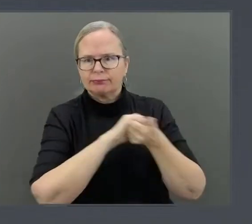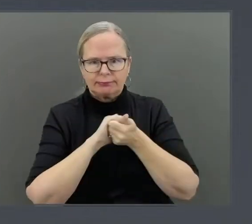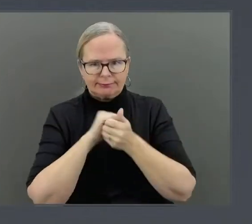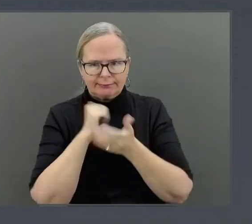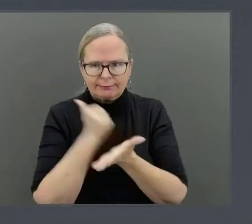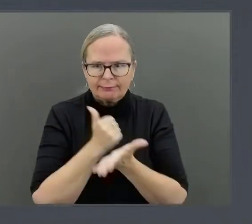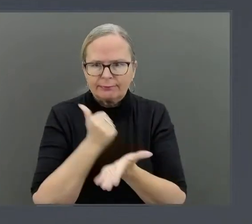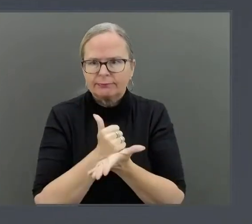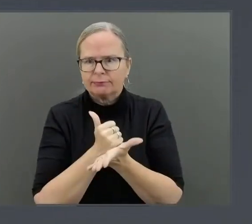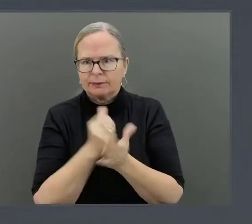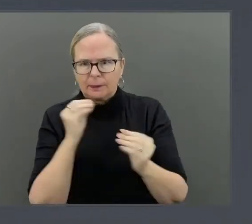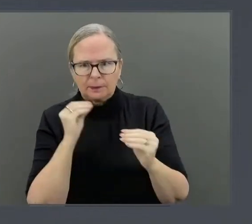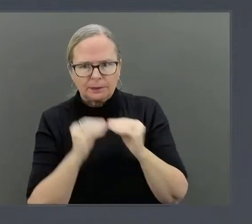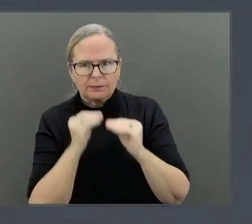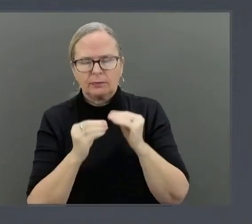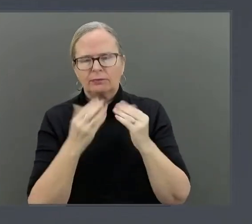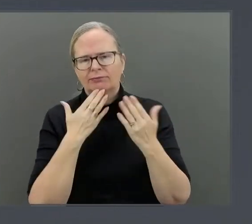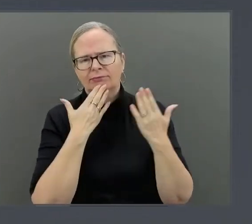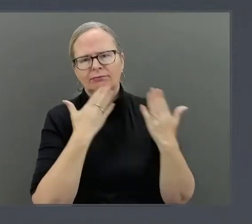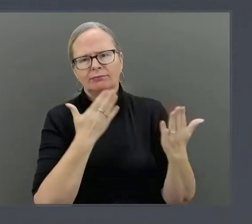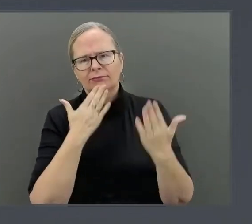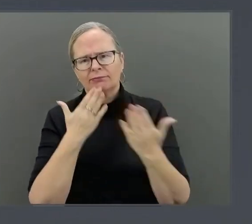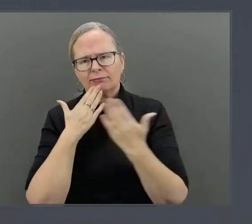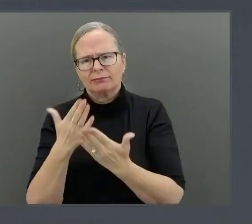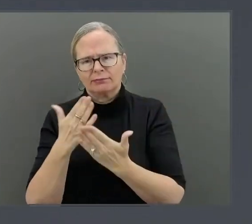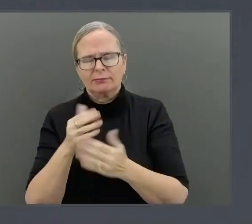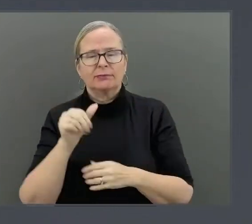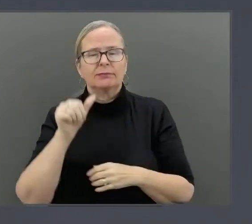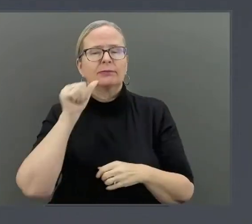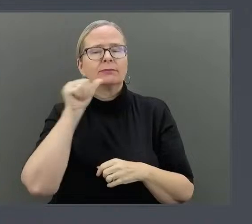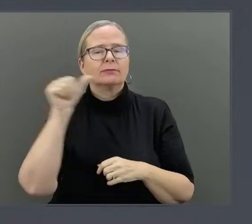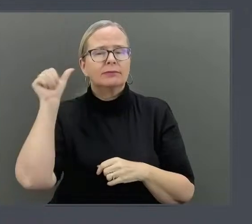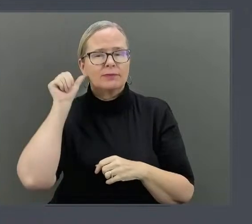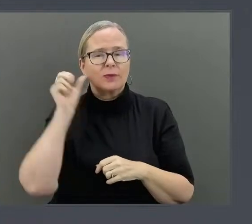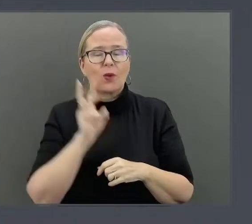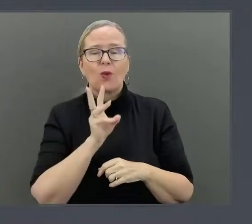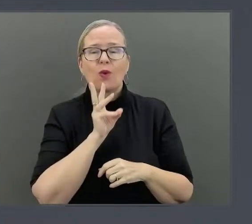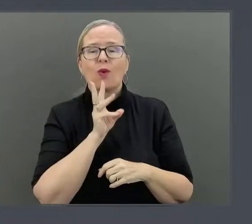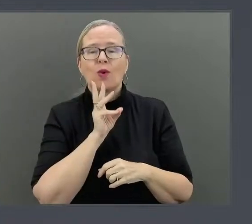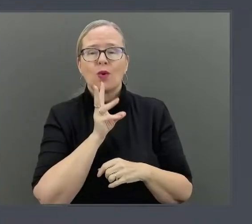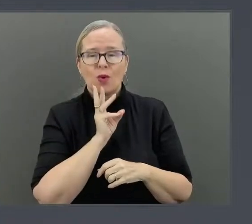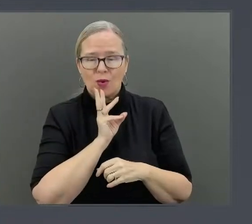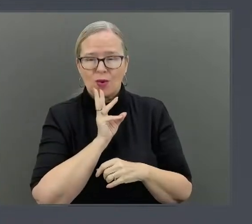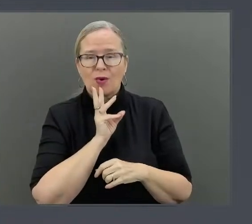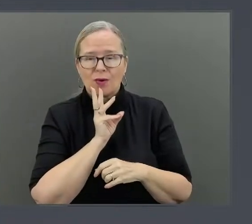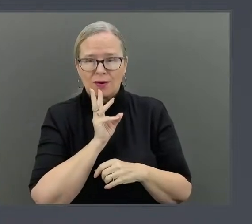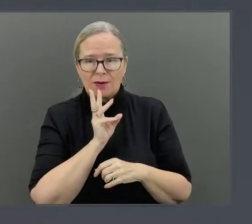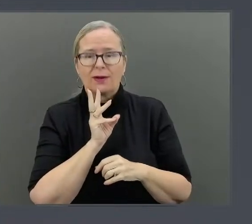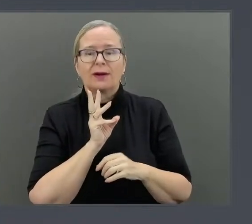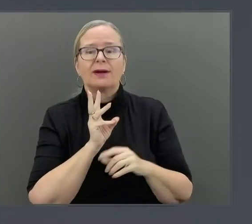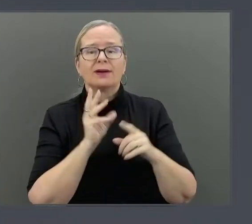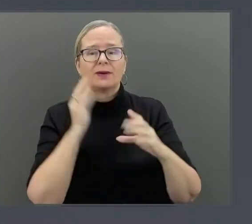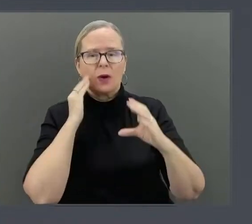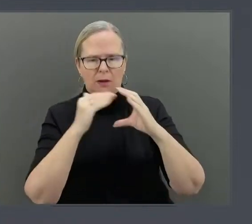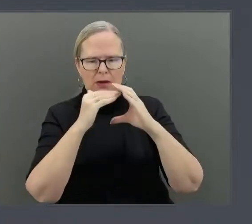yesterday we held the line on water use for the fourth straight day at 445 million lers of